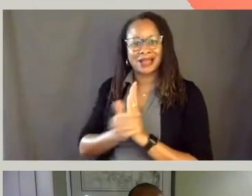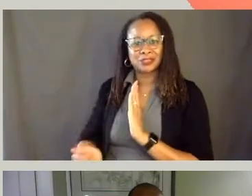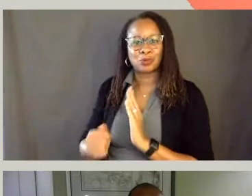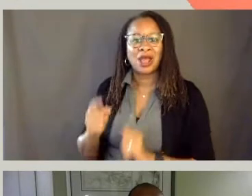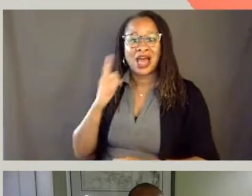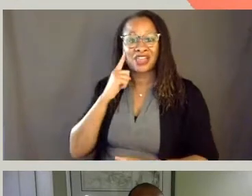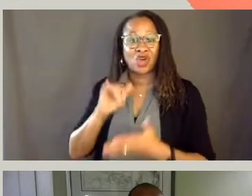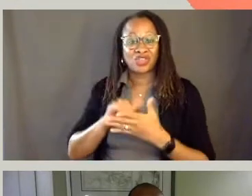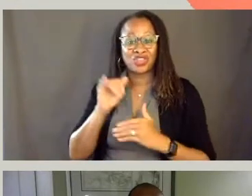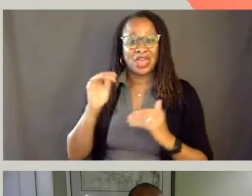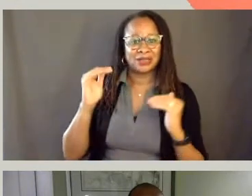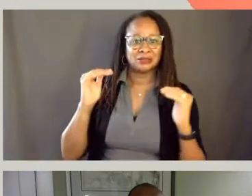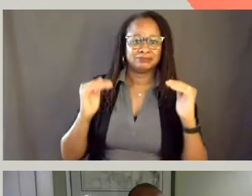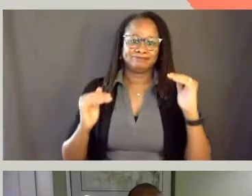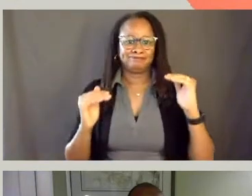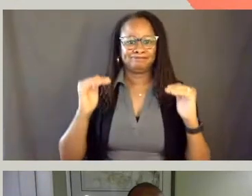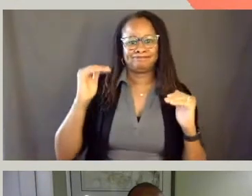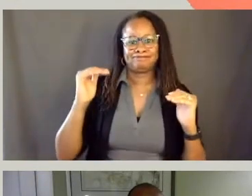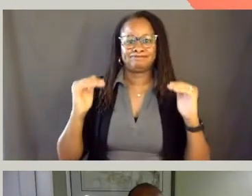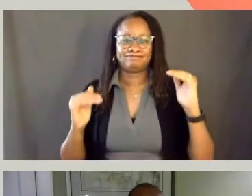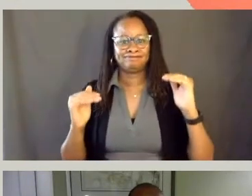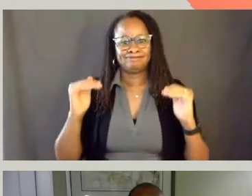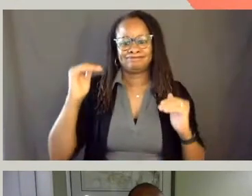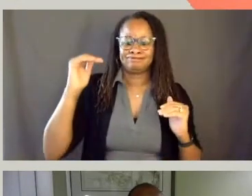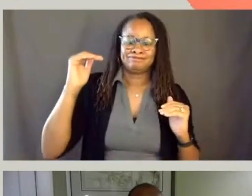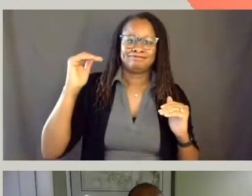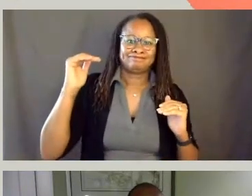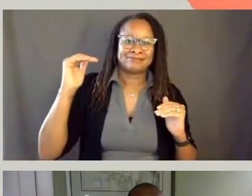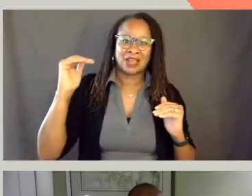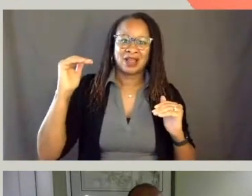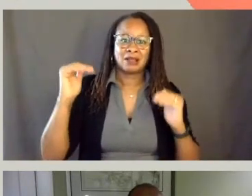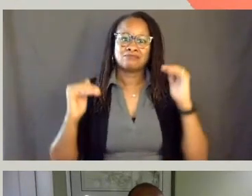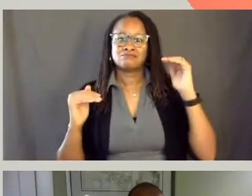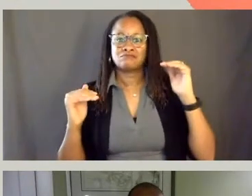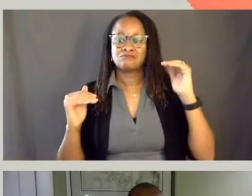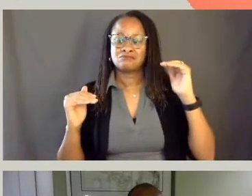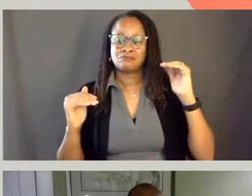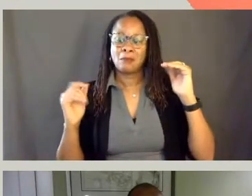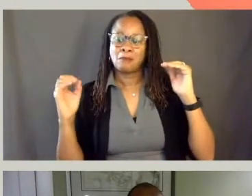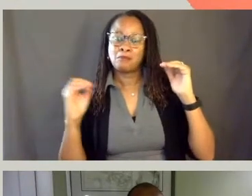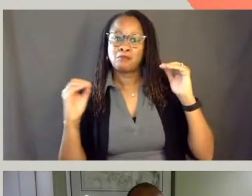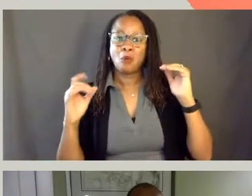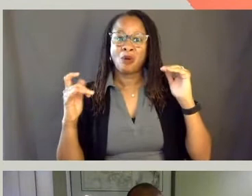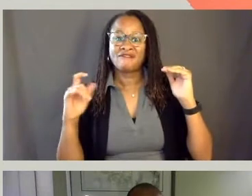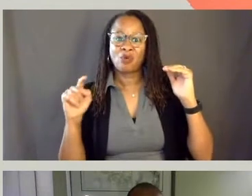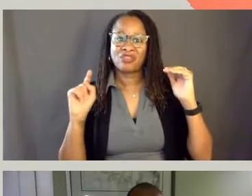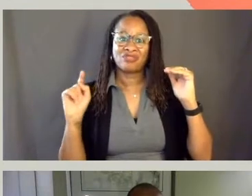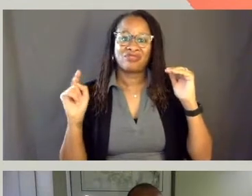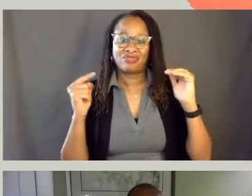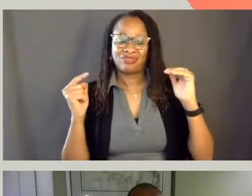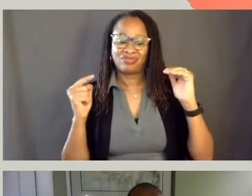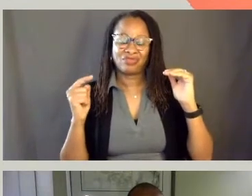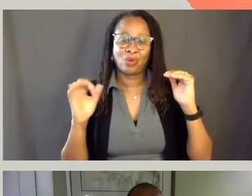kind of getting tipped into that maybe colonial gaze. And it seemed to even be more of a problem in a film about